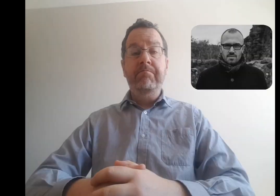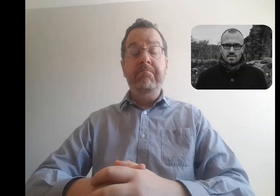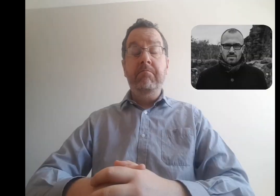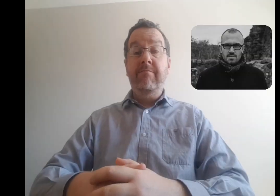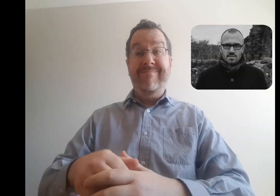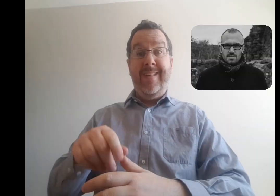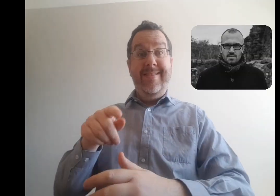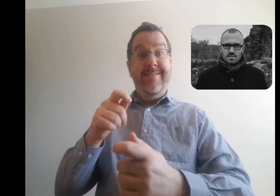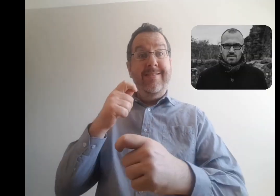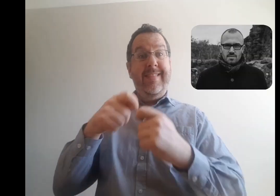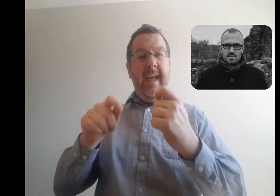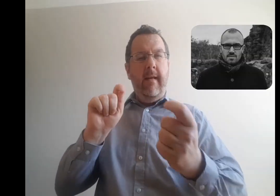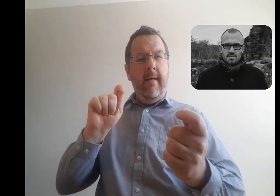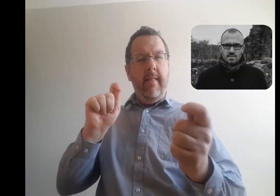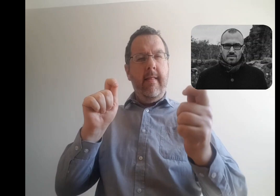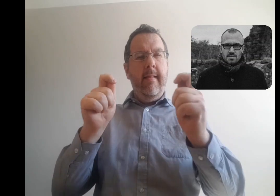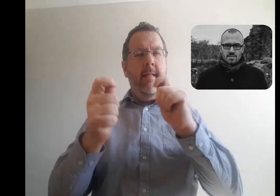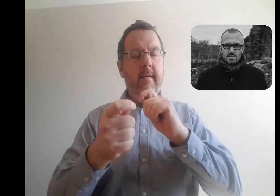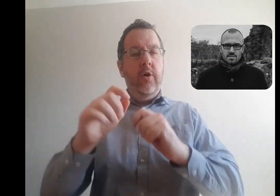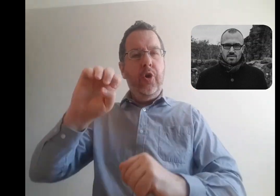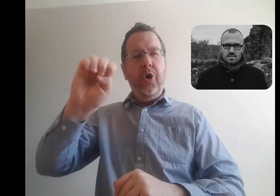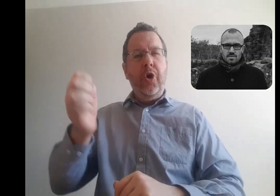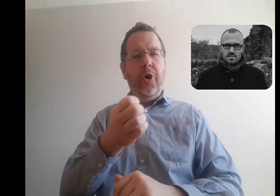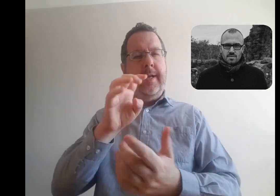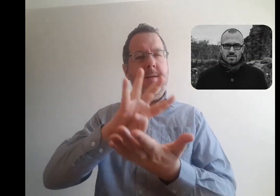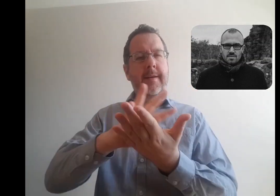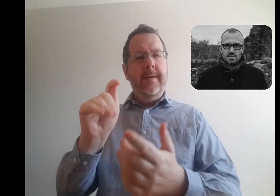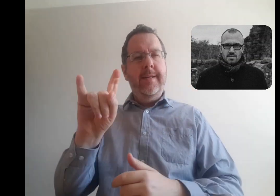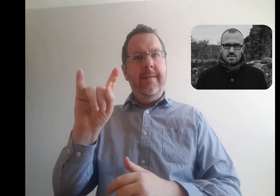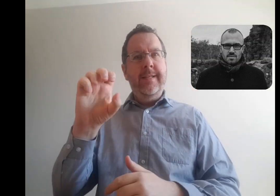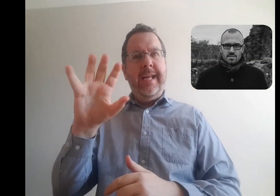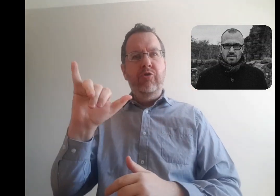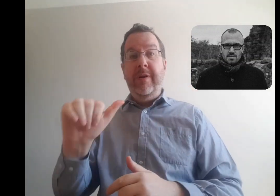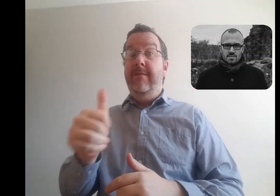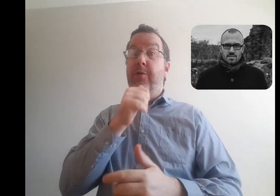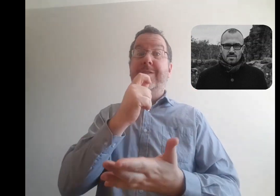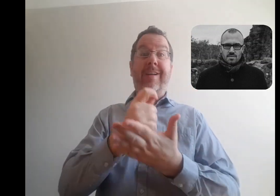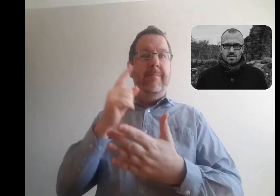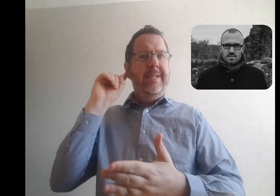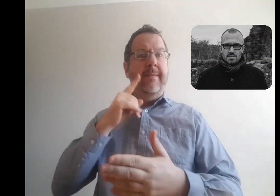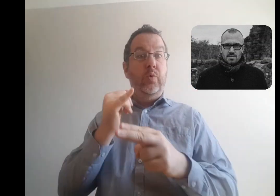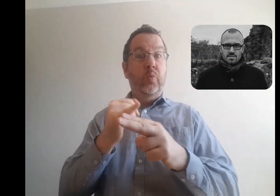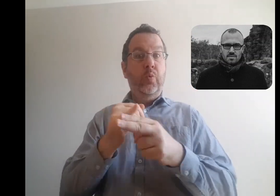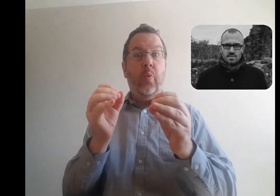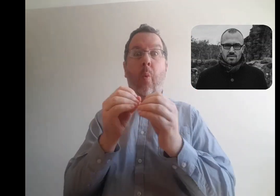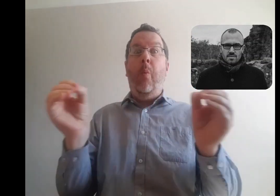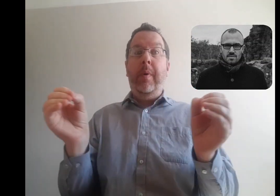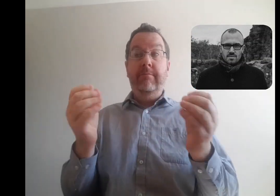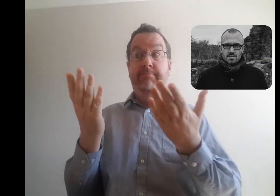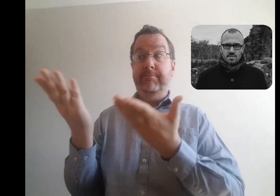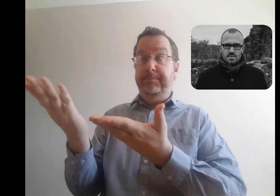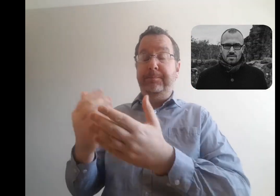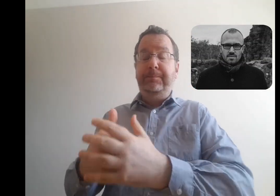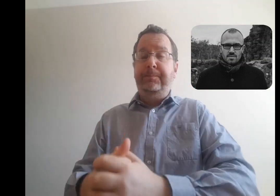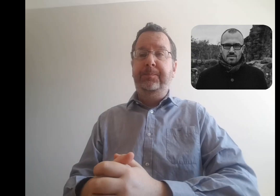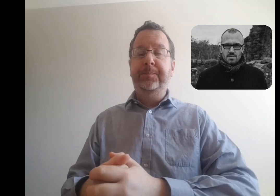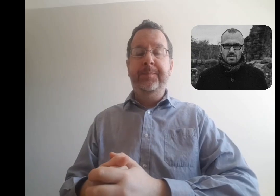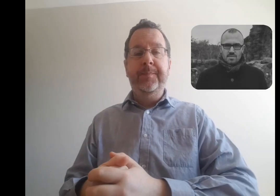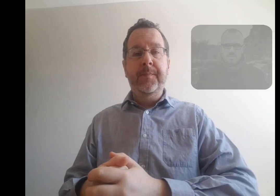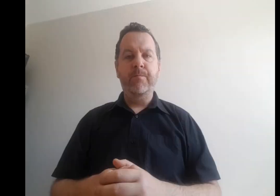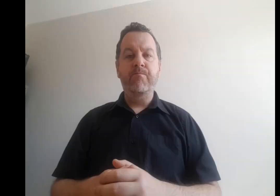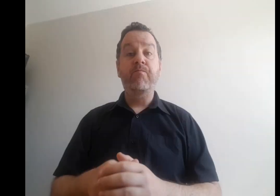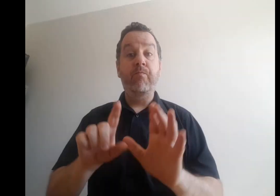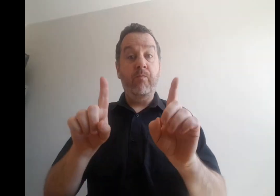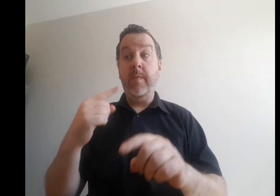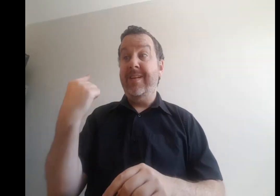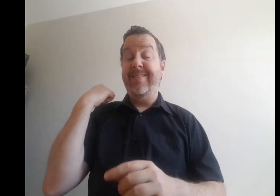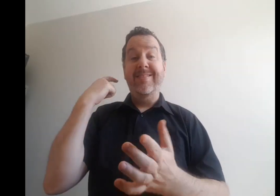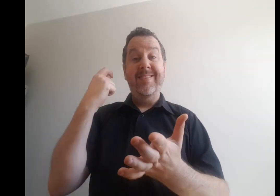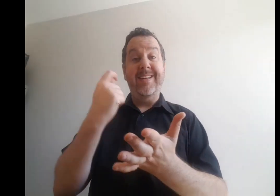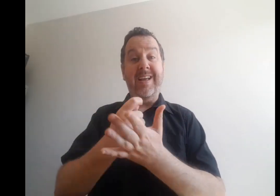The situation changed in the early 19th century when the first deaf schools opened, as Cormac explains.